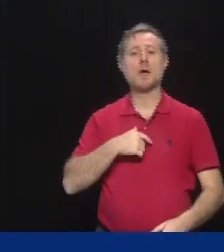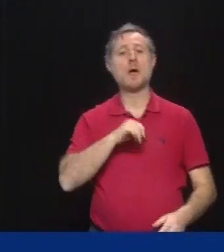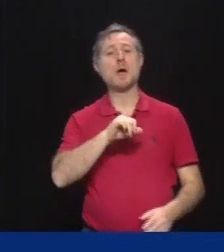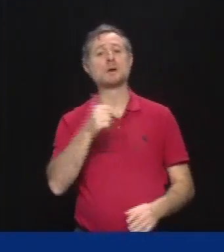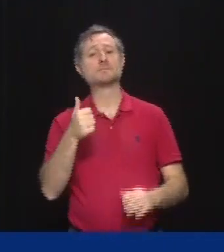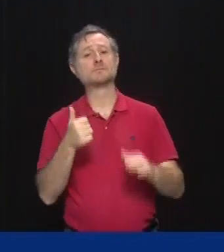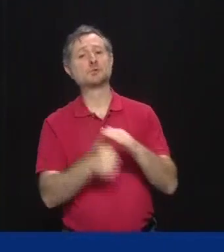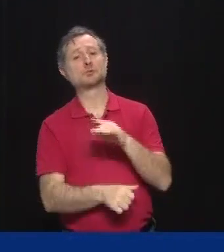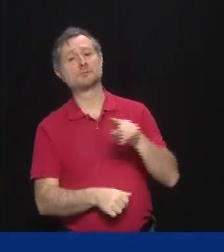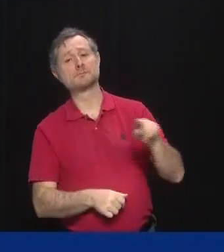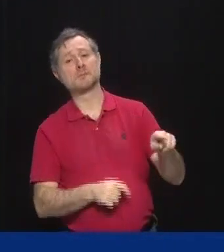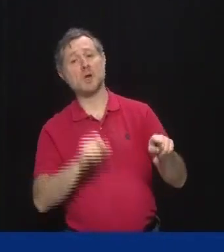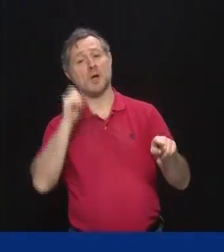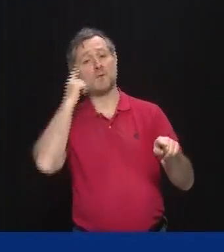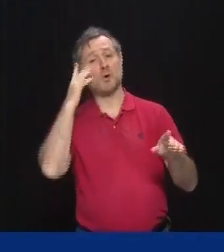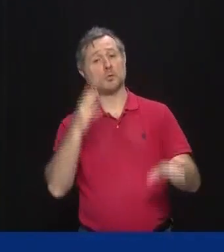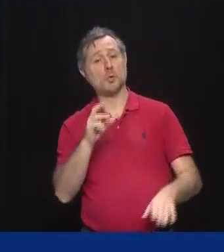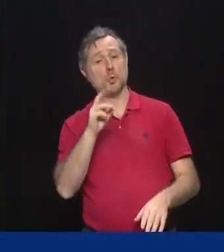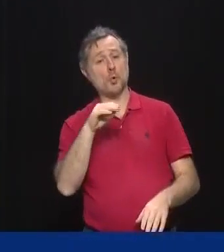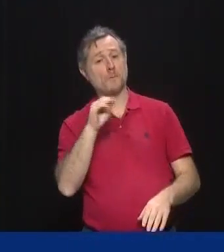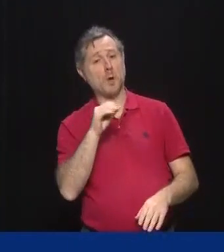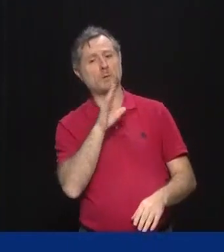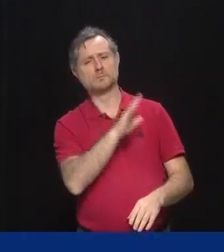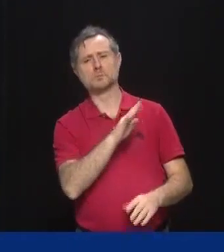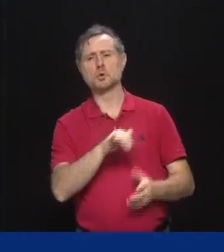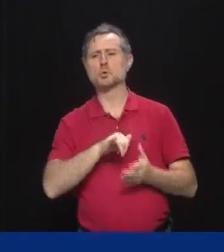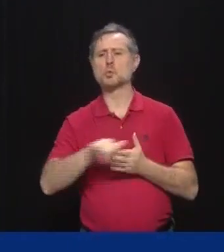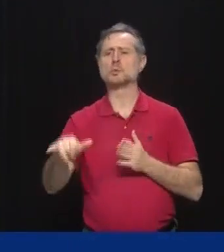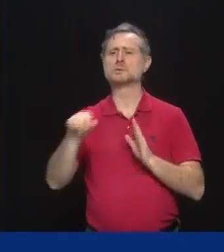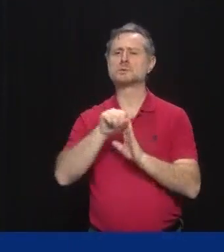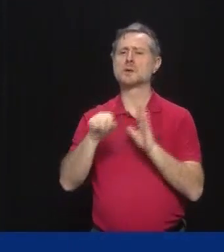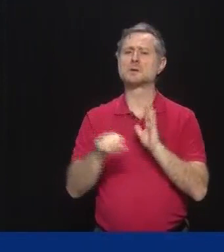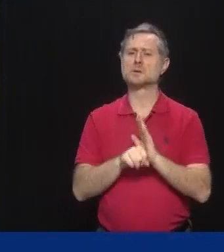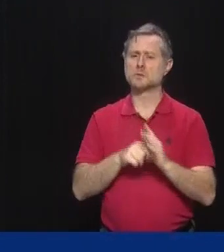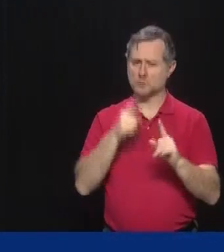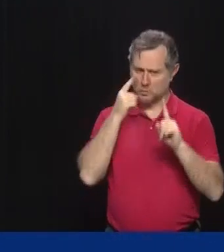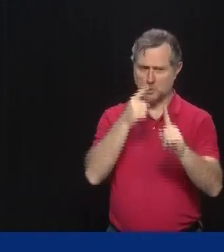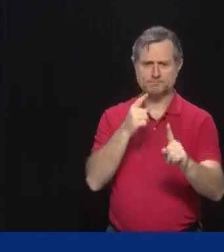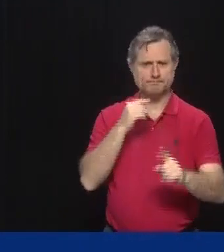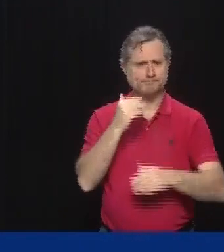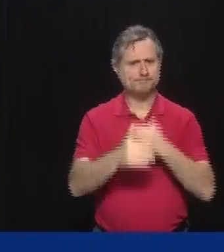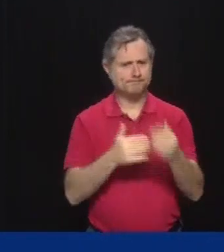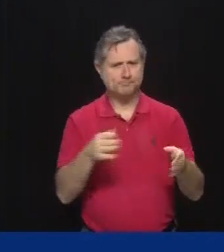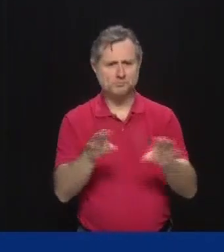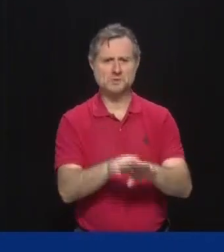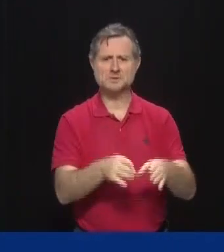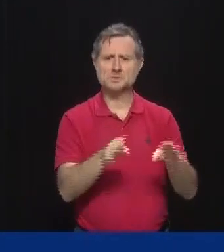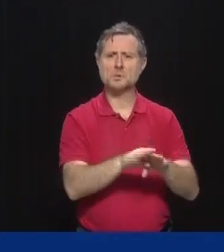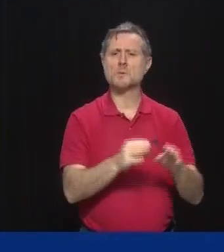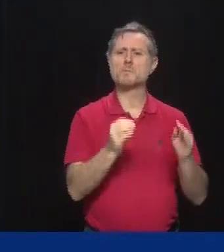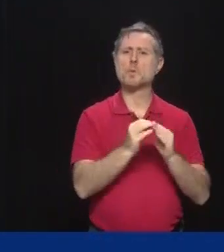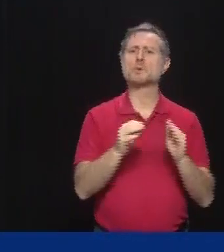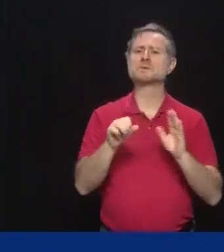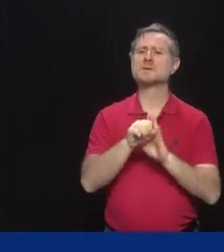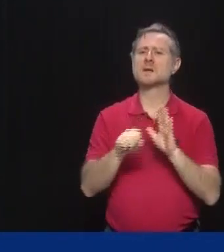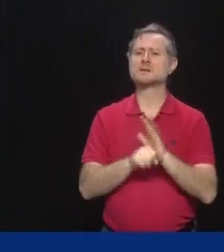Reporter: OFF THE TOPIC OF COVID, UNDER THE CUOMO ADMINISTRATION NEW YORK STATE WAS ON TRACK TO CLOSE MORE STATE PRISONS.